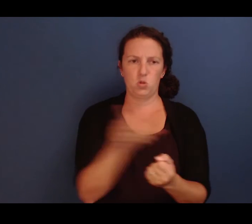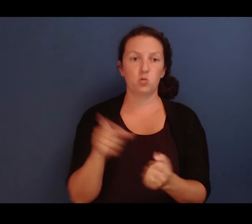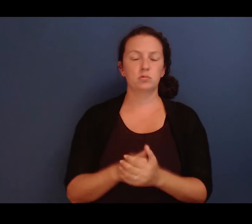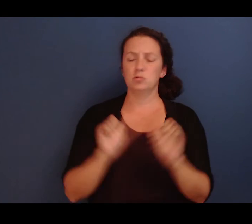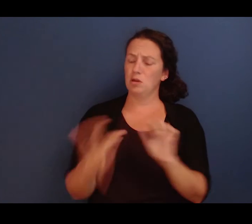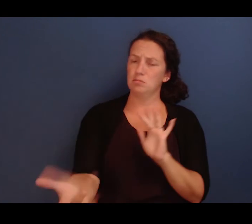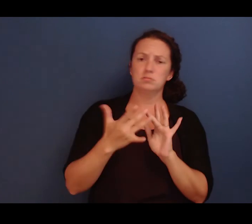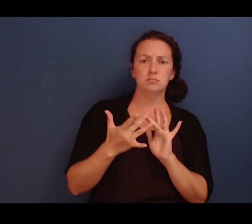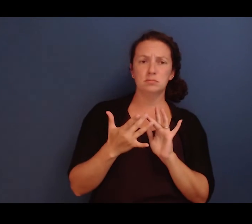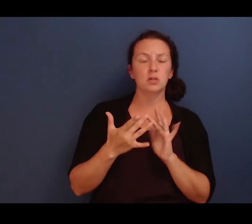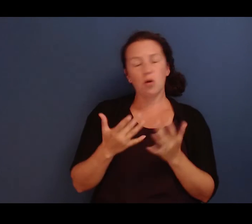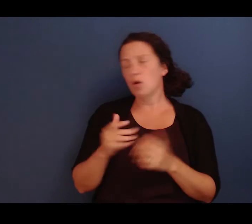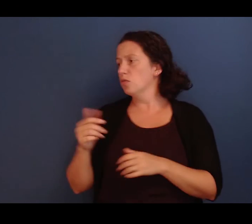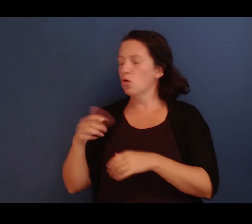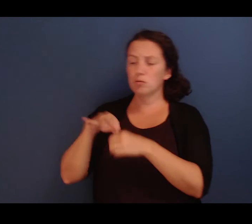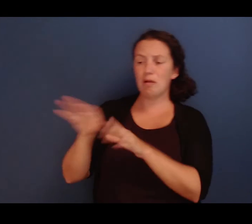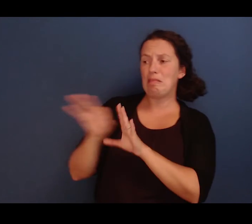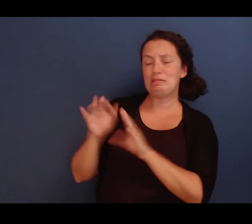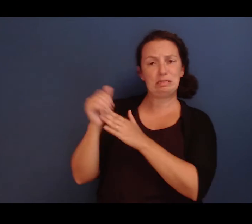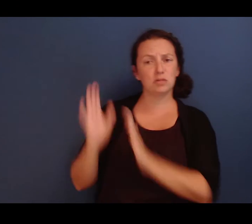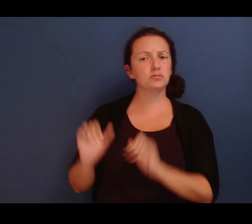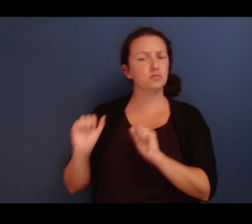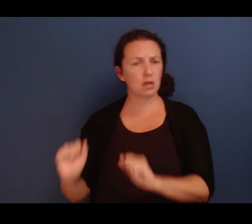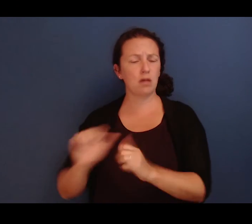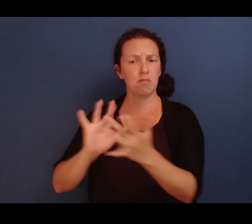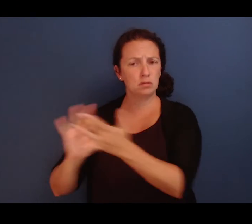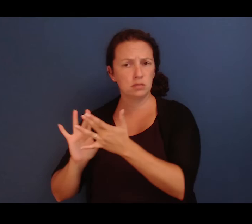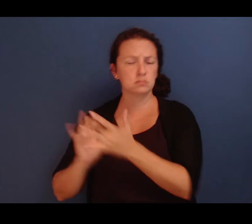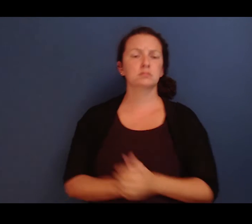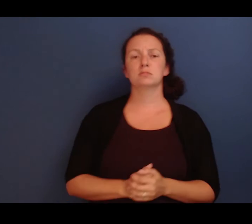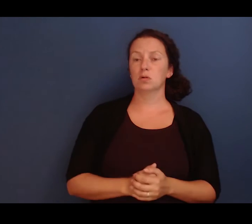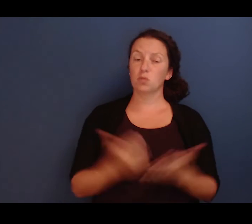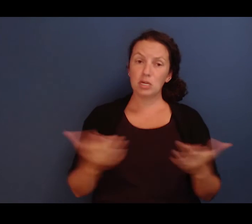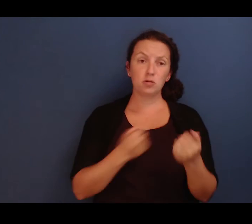or any of the elected leaders if you need anything. We are here to support you in whatever